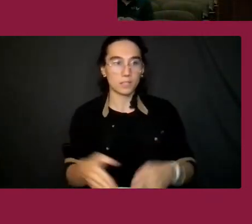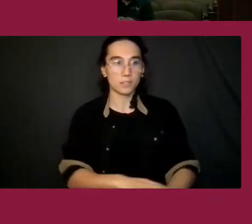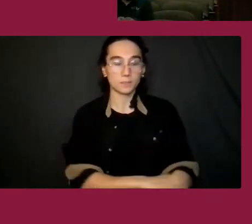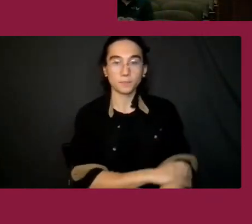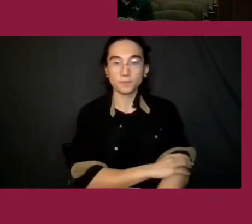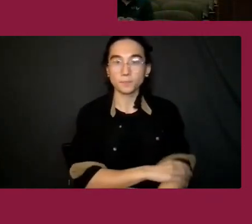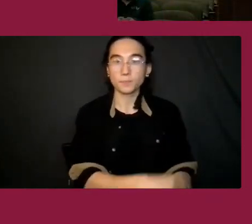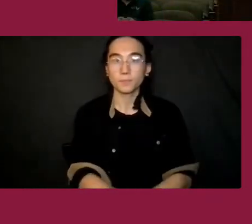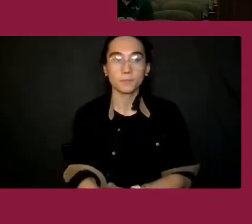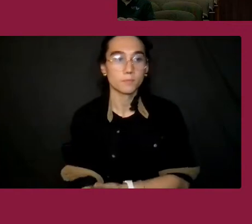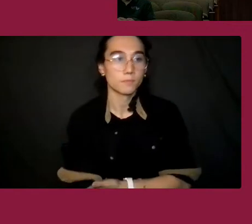Good evening, everyone.